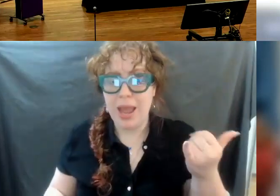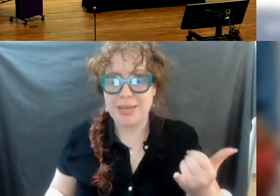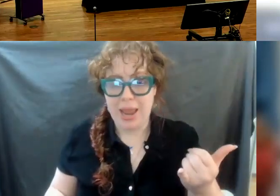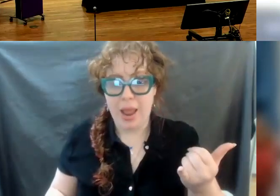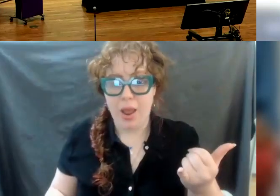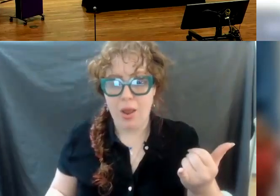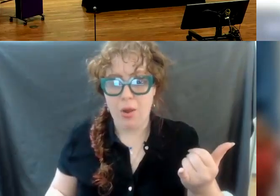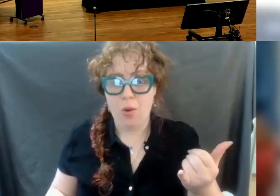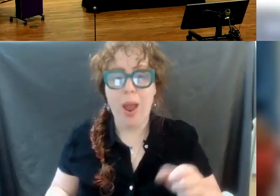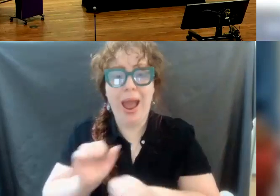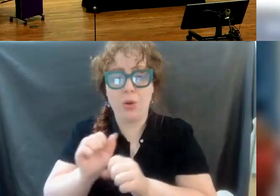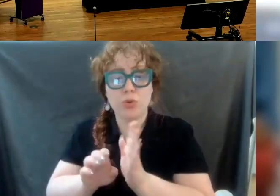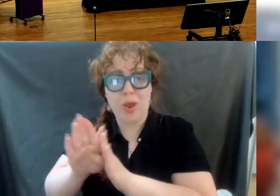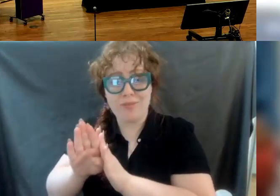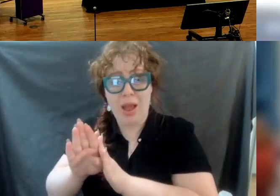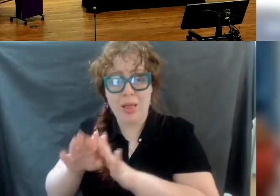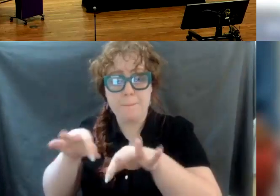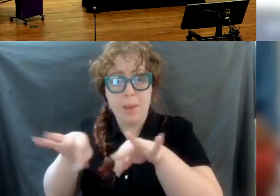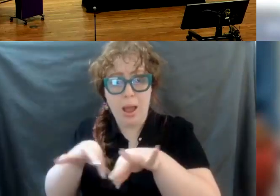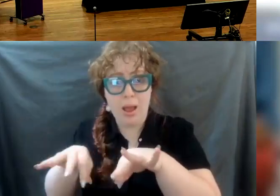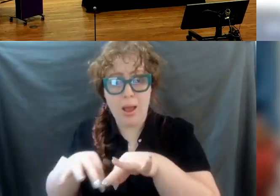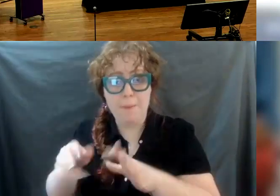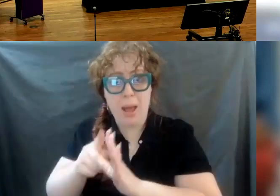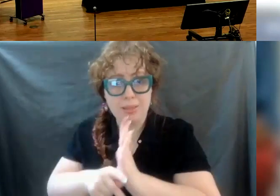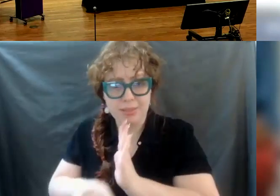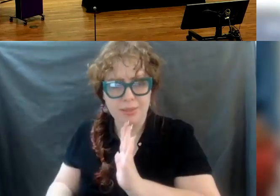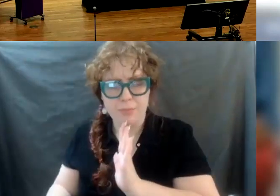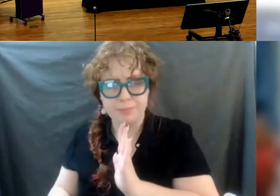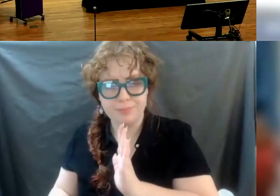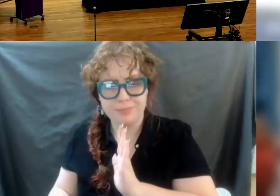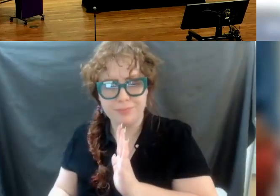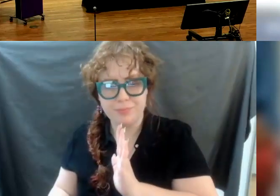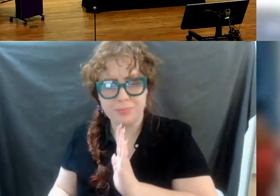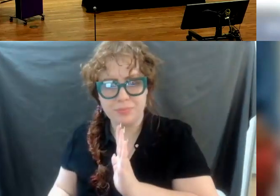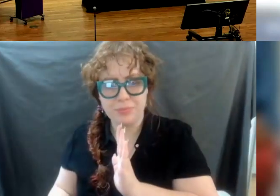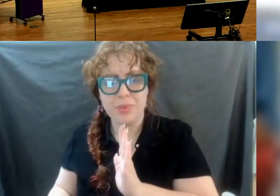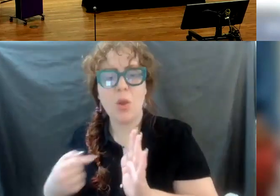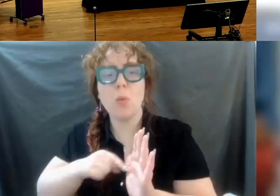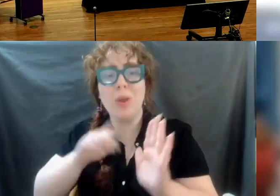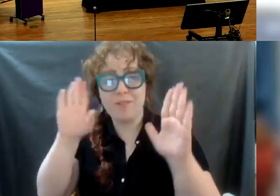I'm also a part of the Illinois Prison Project, and we focus on telling our stories when it comes to talking